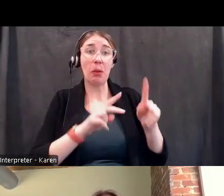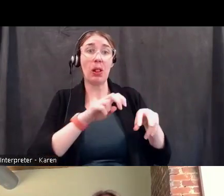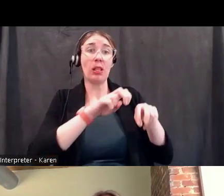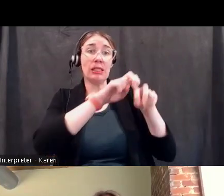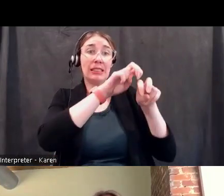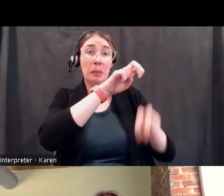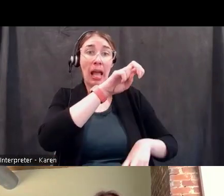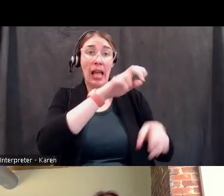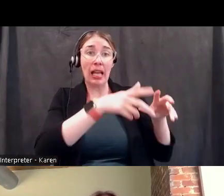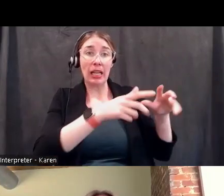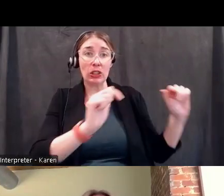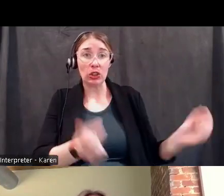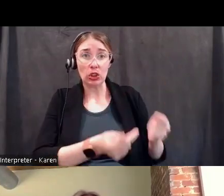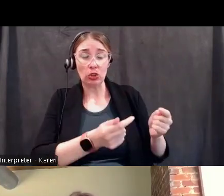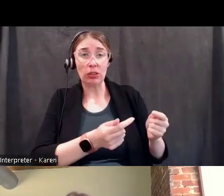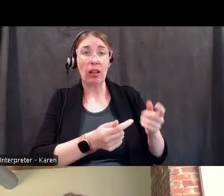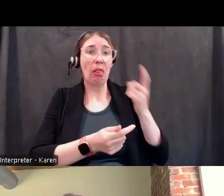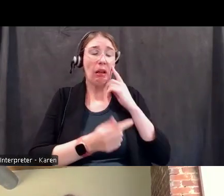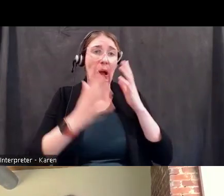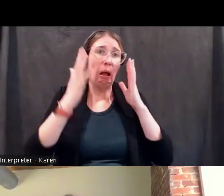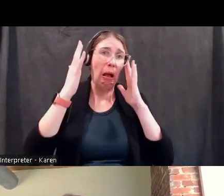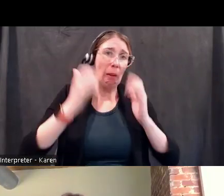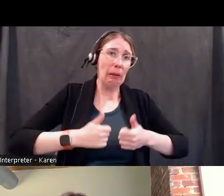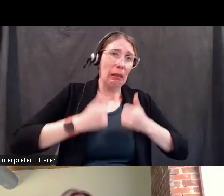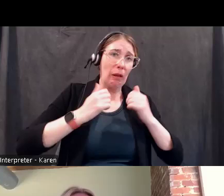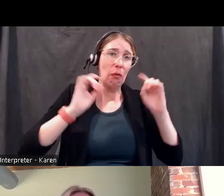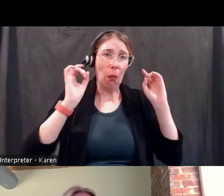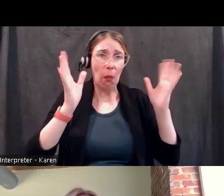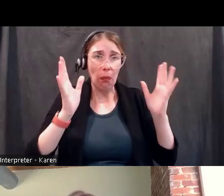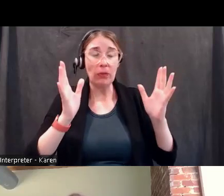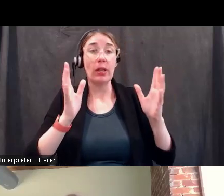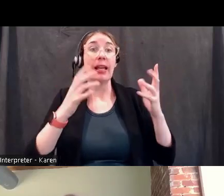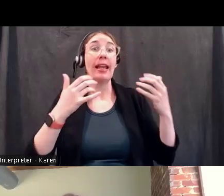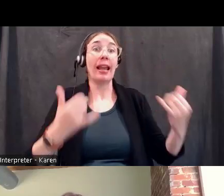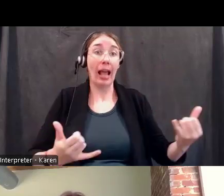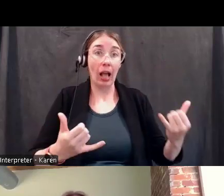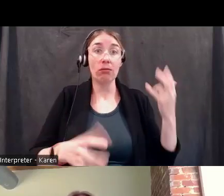in a team sport and they realize, wow, I can get married, which can have a boyfriend, I can have